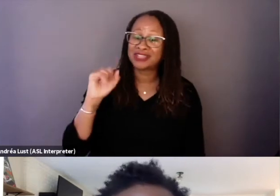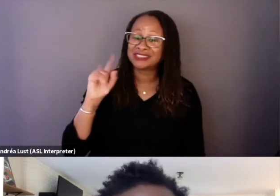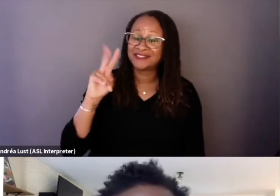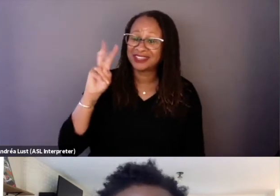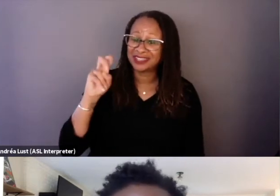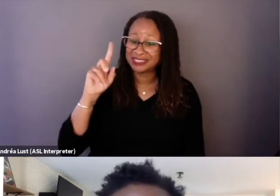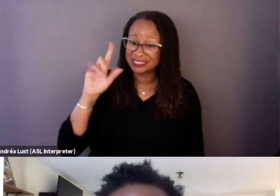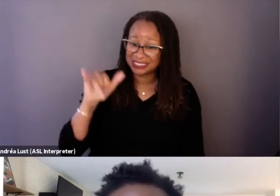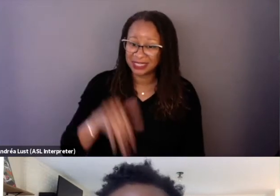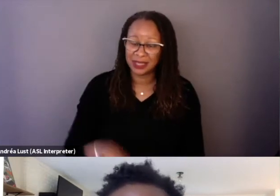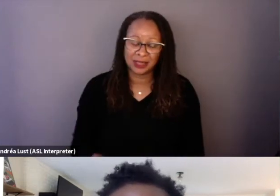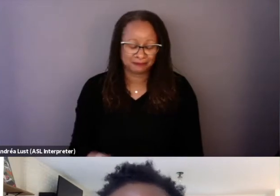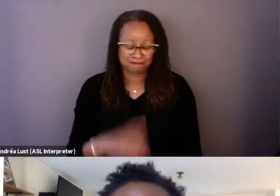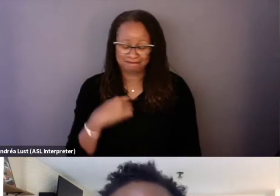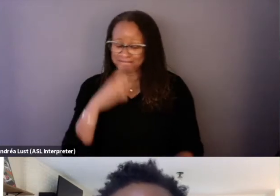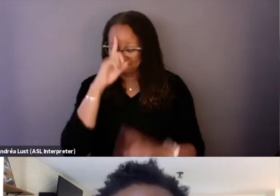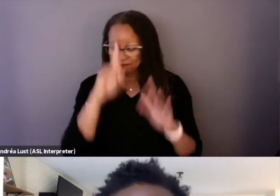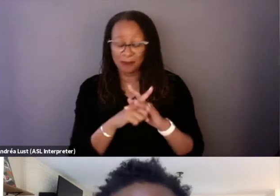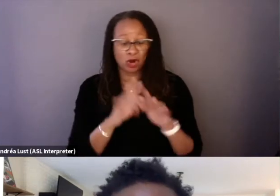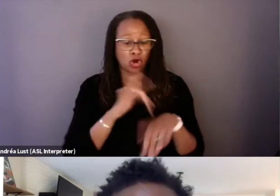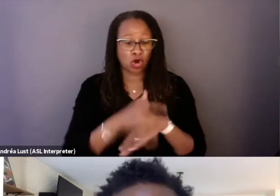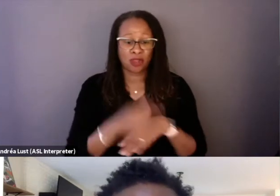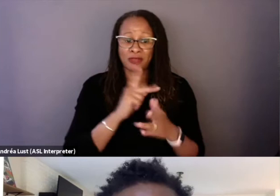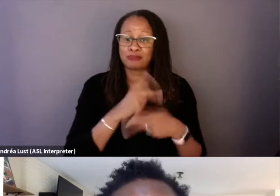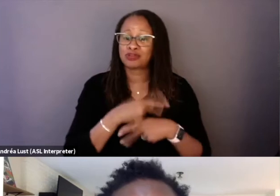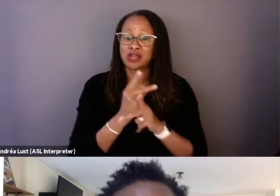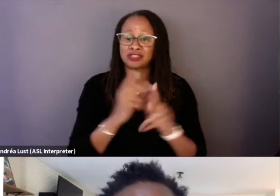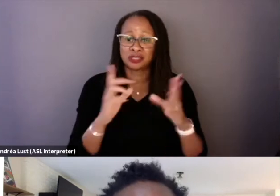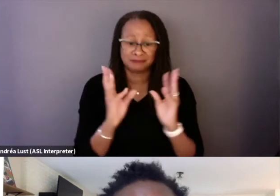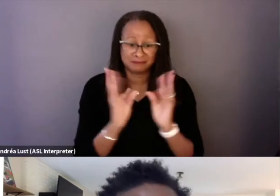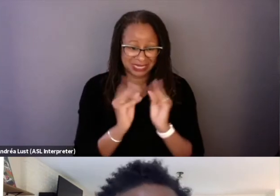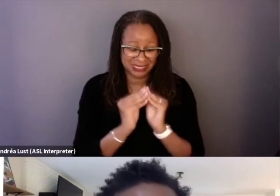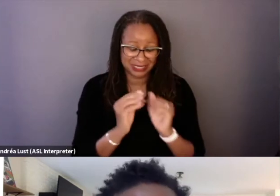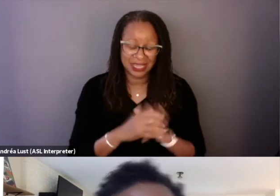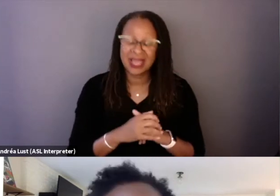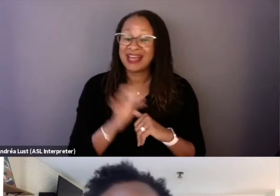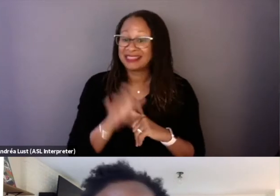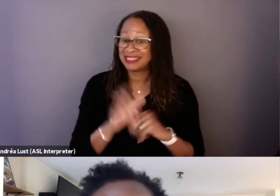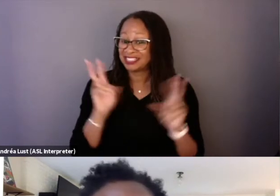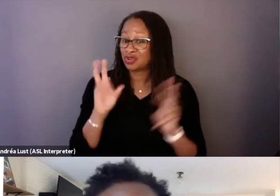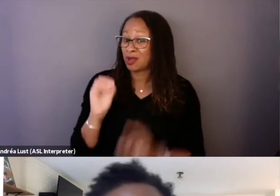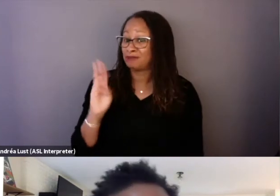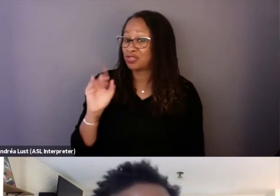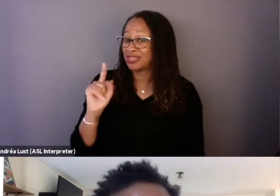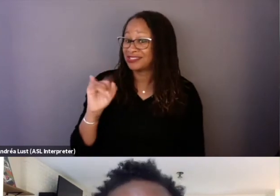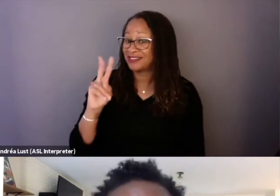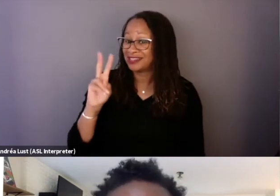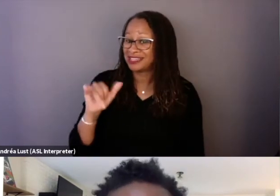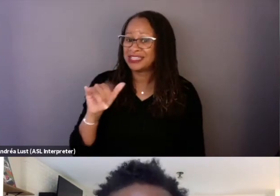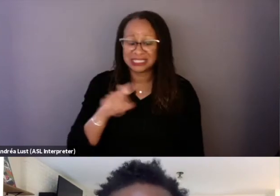at one of our early production meetings. You know, this issue of objectivity needs to be questioned, because who does objectivity,